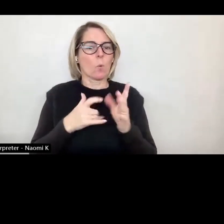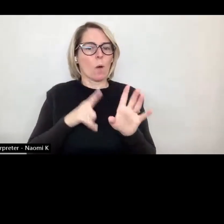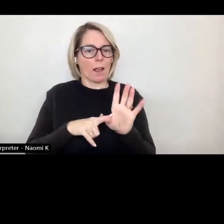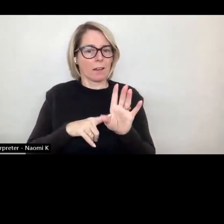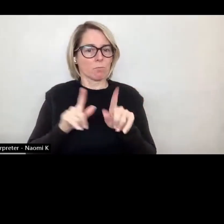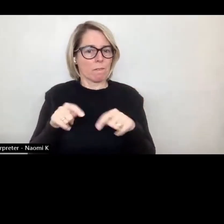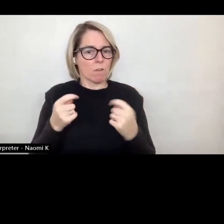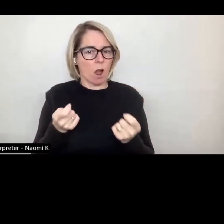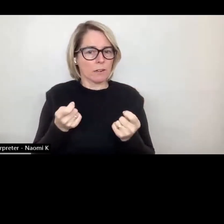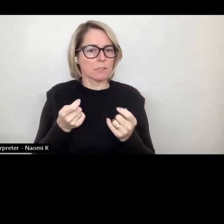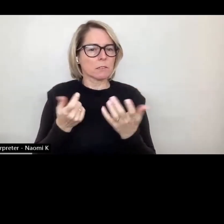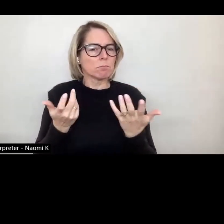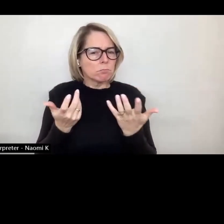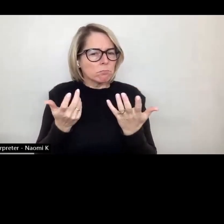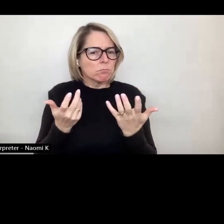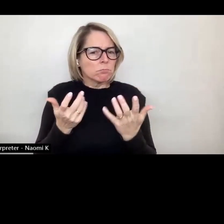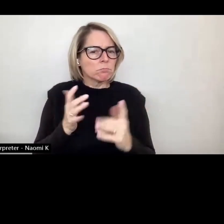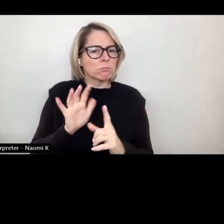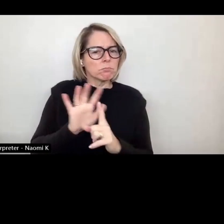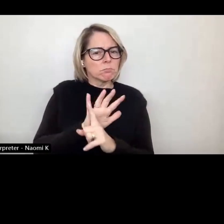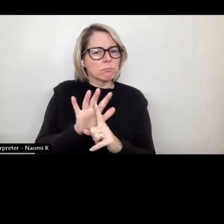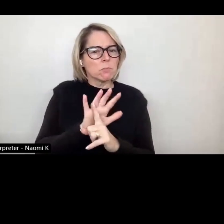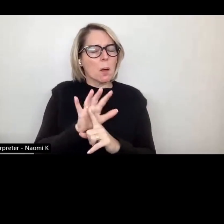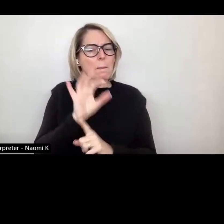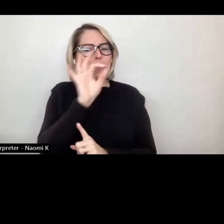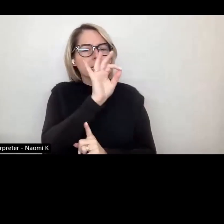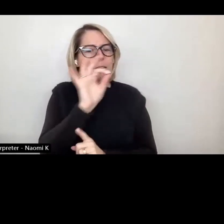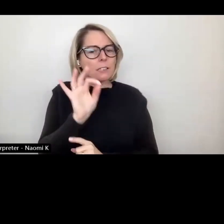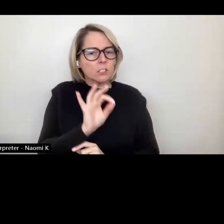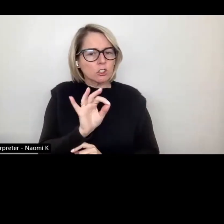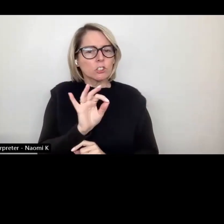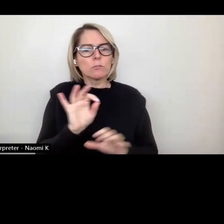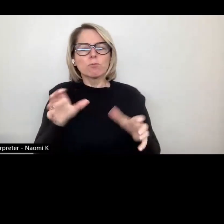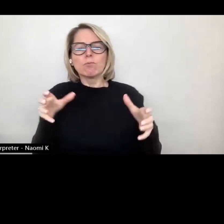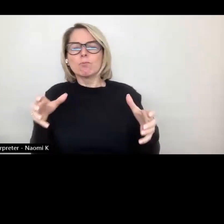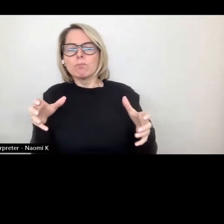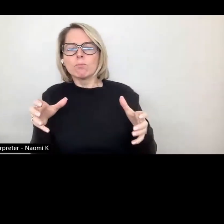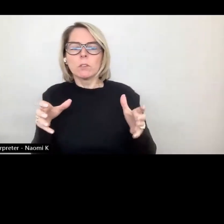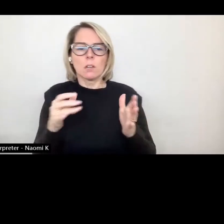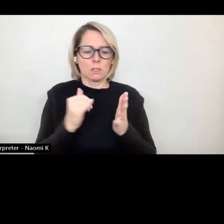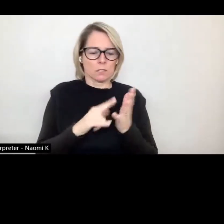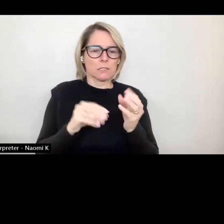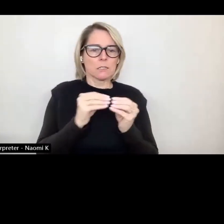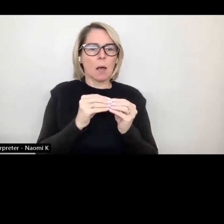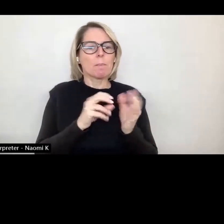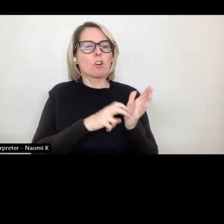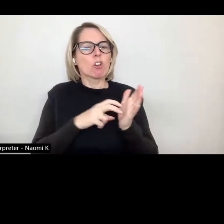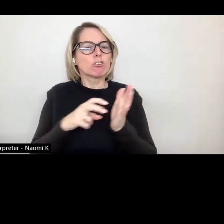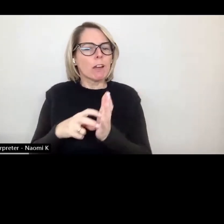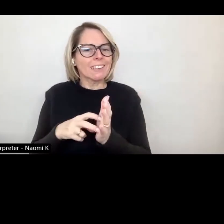I'm not going to go into details about the business models of existing providers.